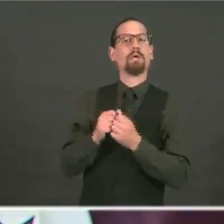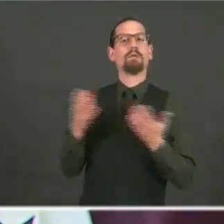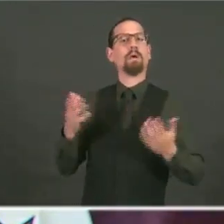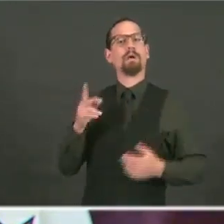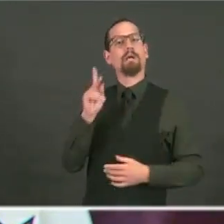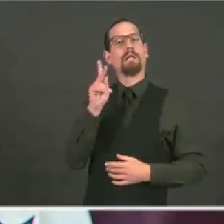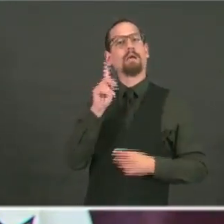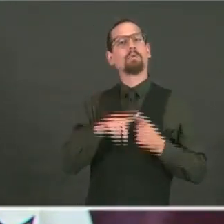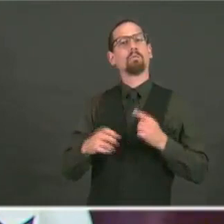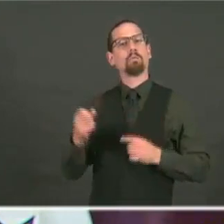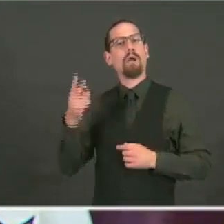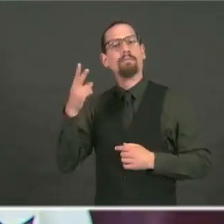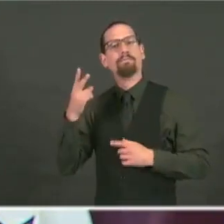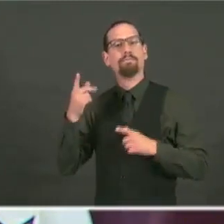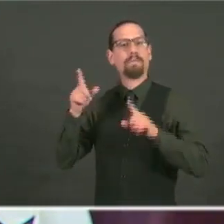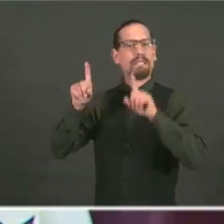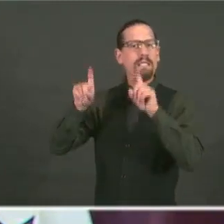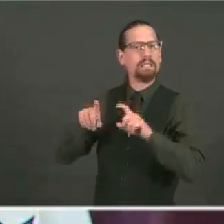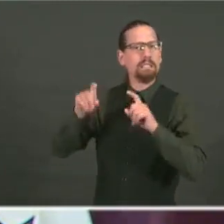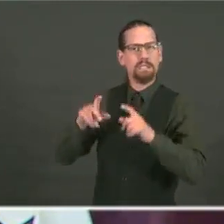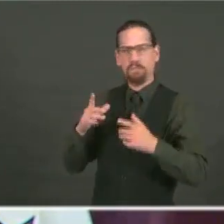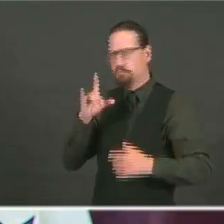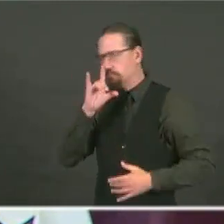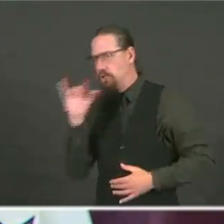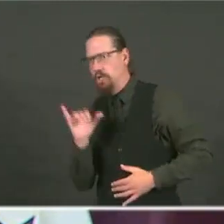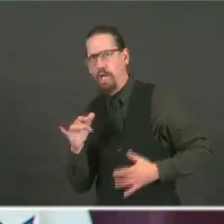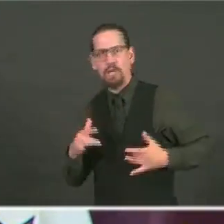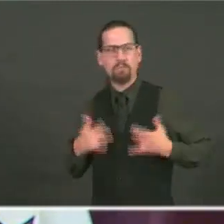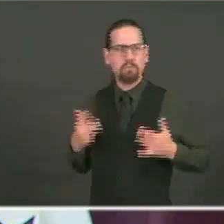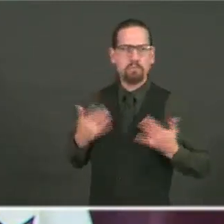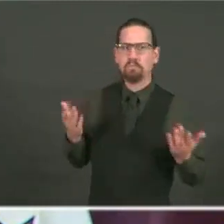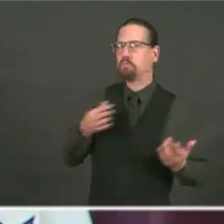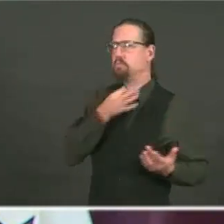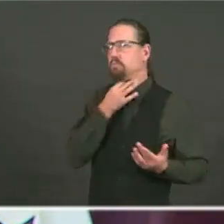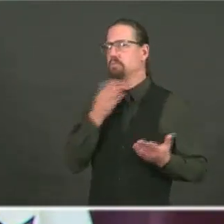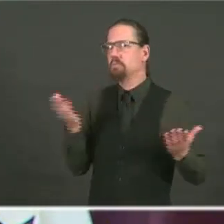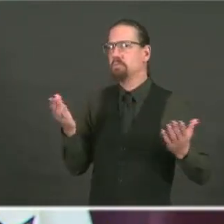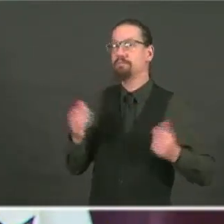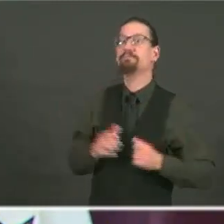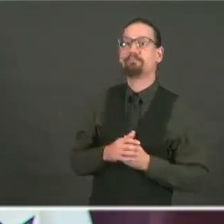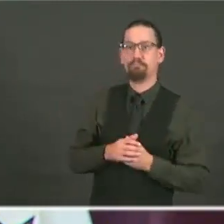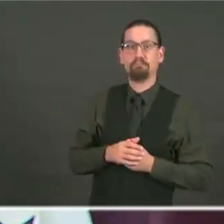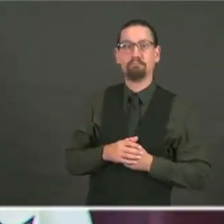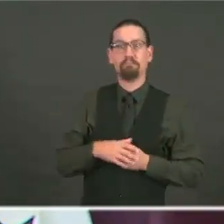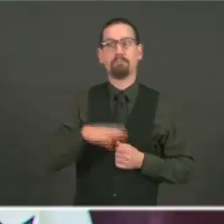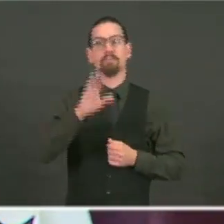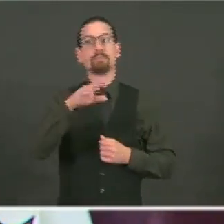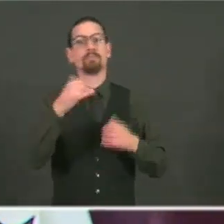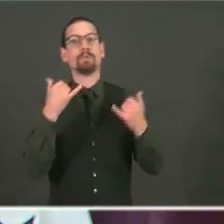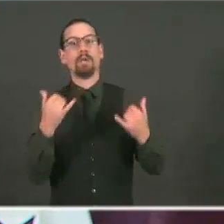SYSTEM. LAST WEEK WE TESTED AN AVERAGE